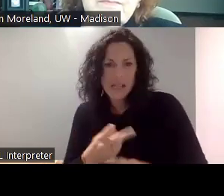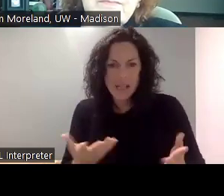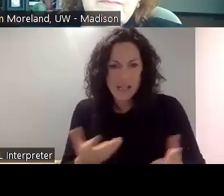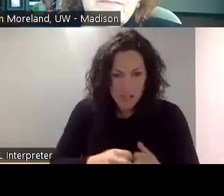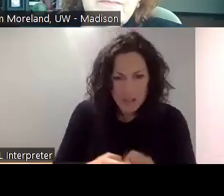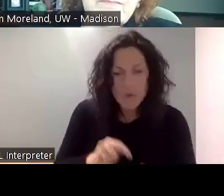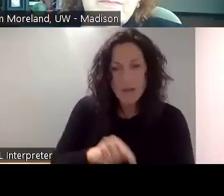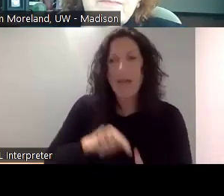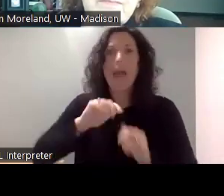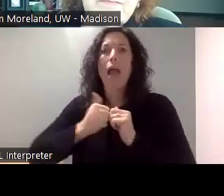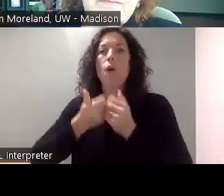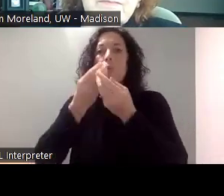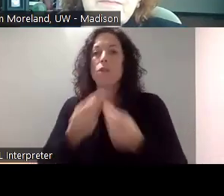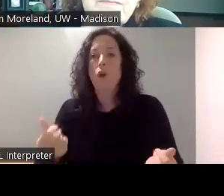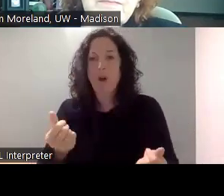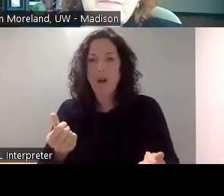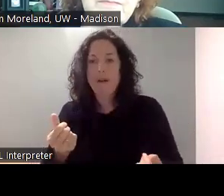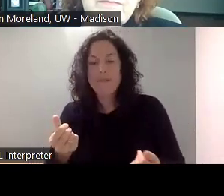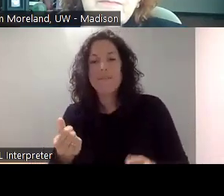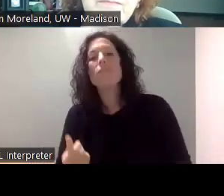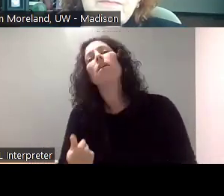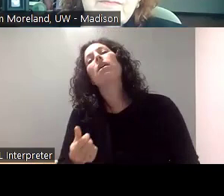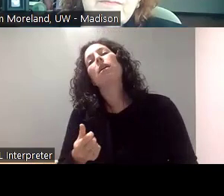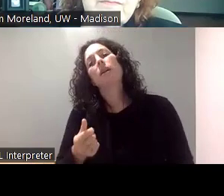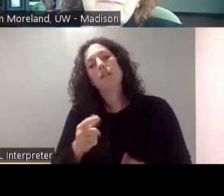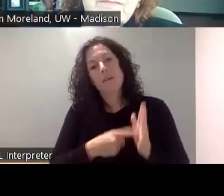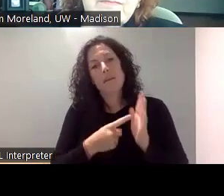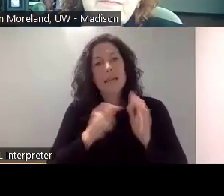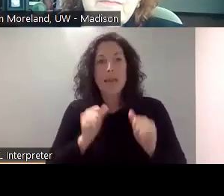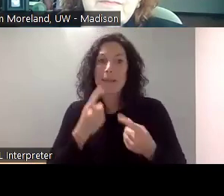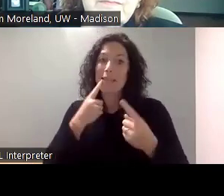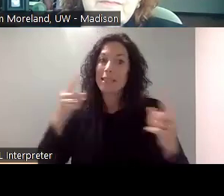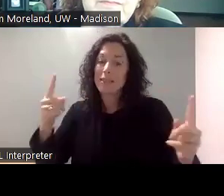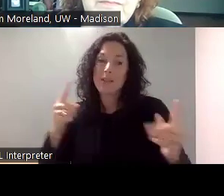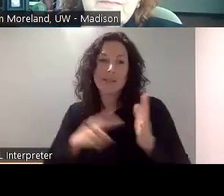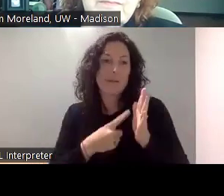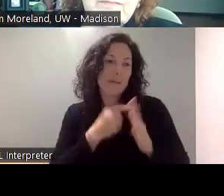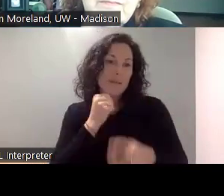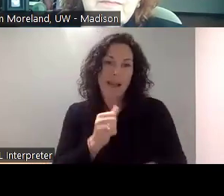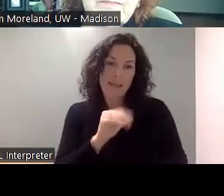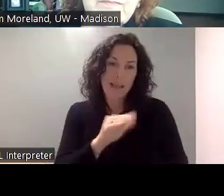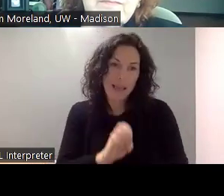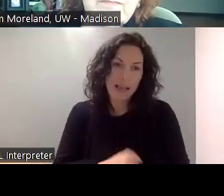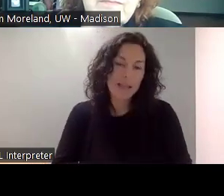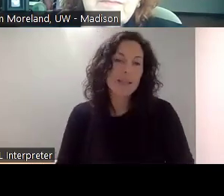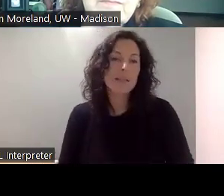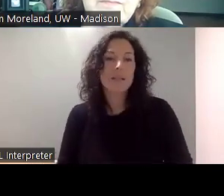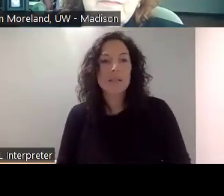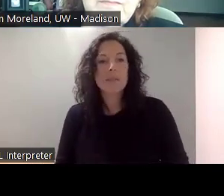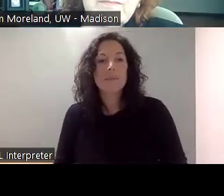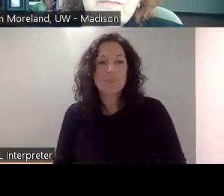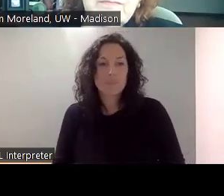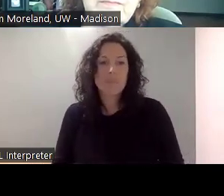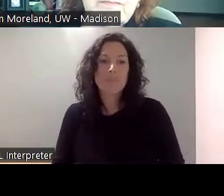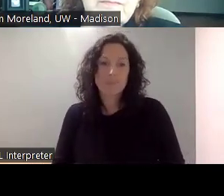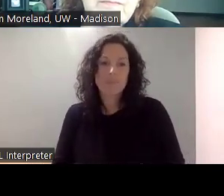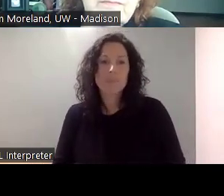Sometimes that can be done very successfully, sometimes not the case. One of the questions I saw earlier in the chat